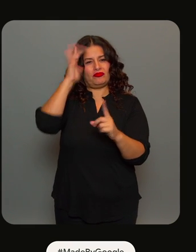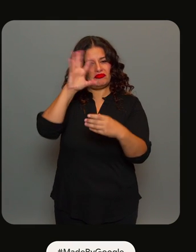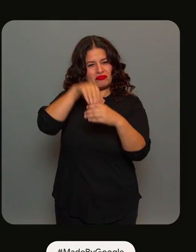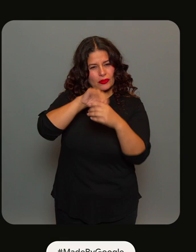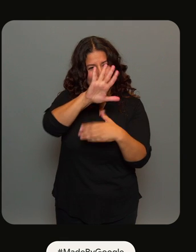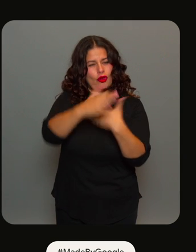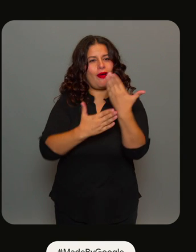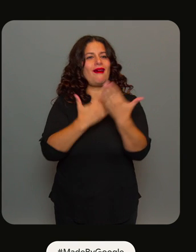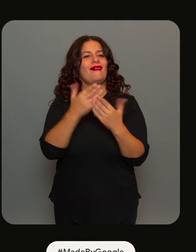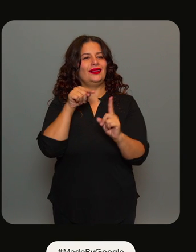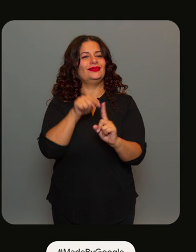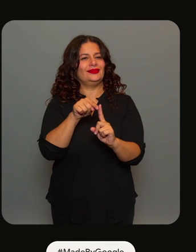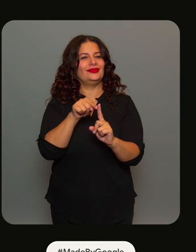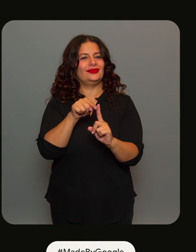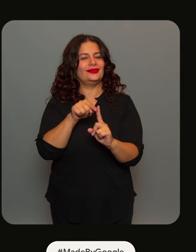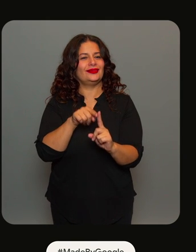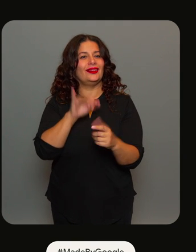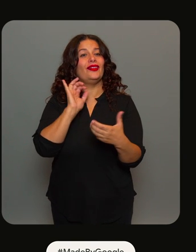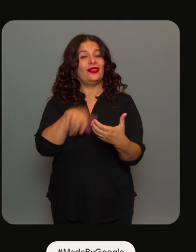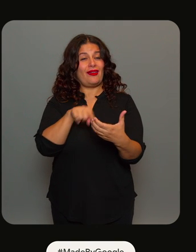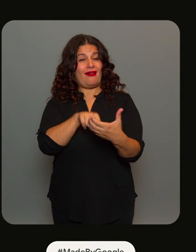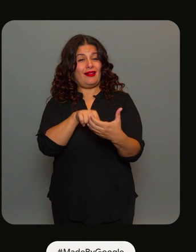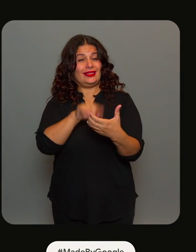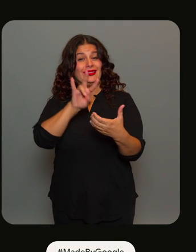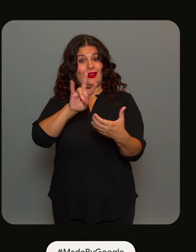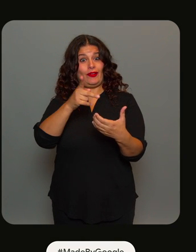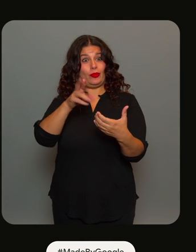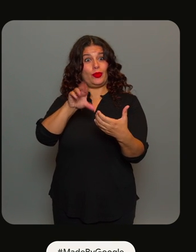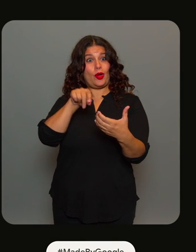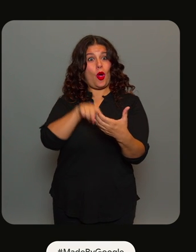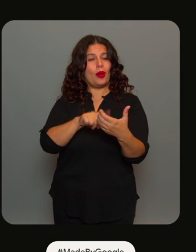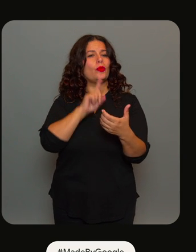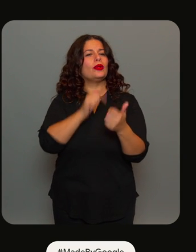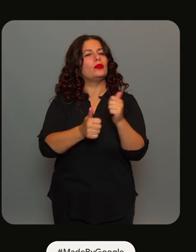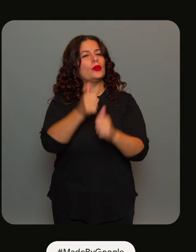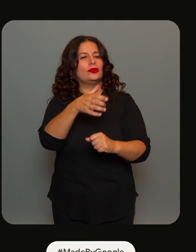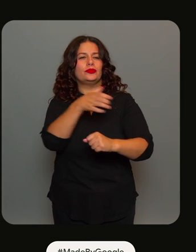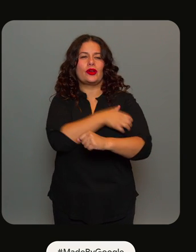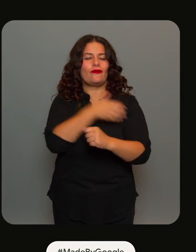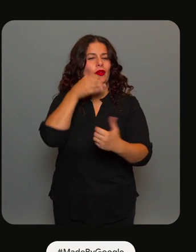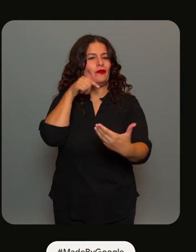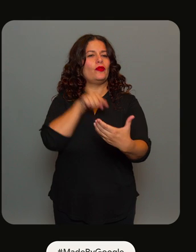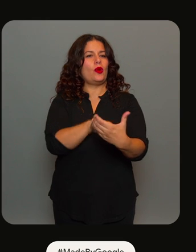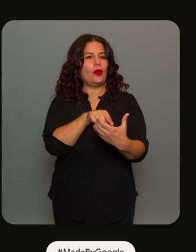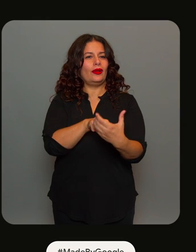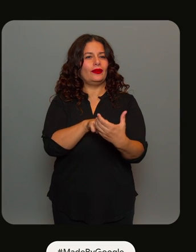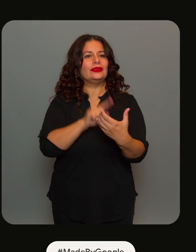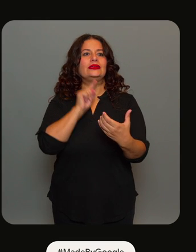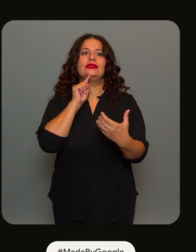Pixel 7 Pro is Google's most powerful phone. It brings serious performance, and an upgraded telephoto lens,